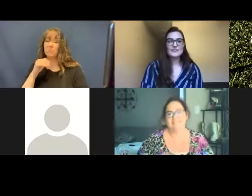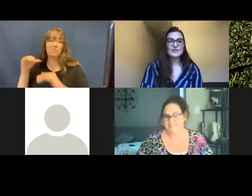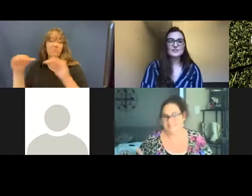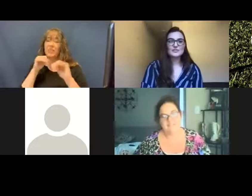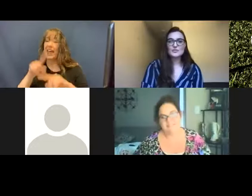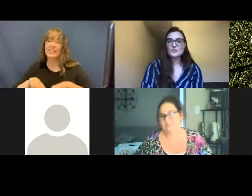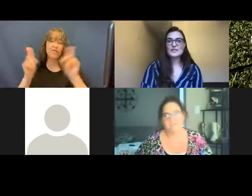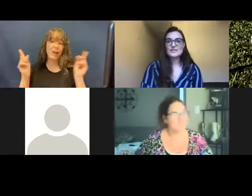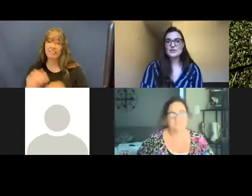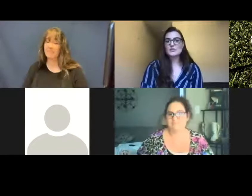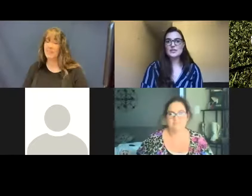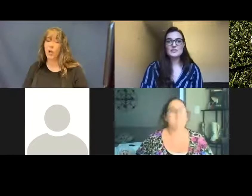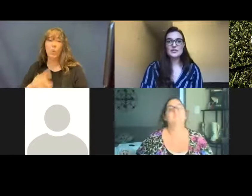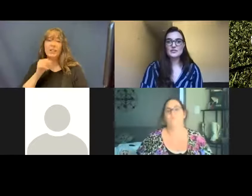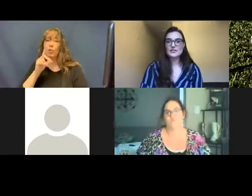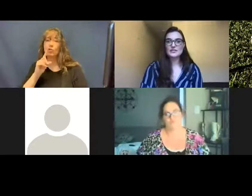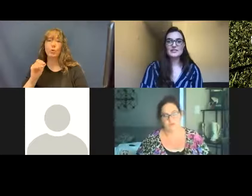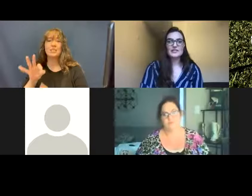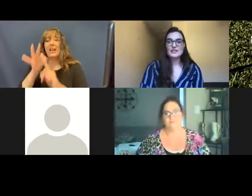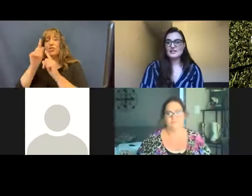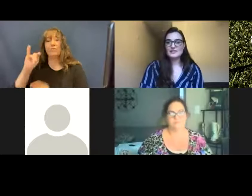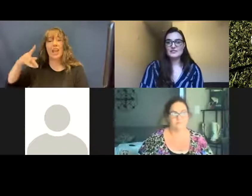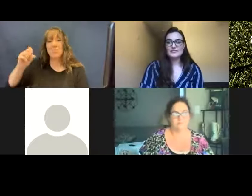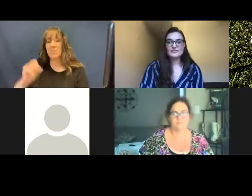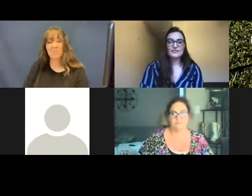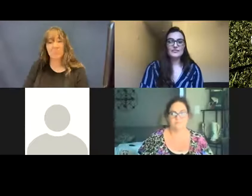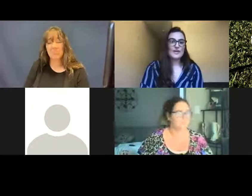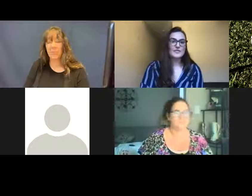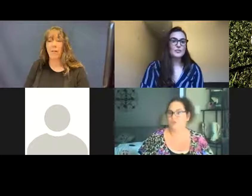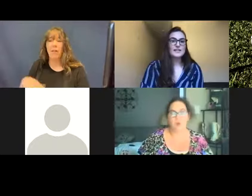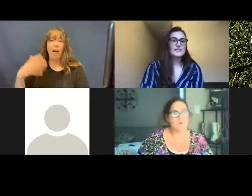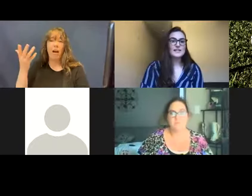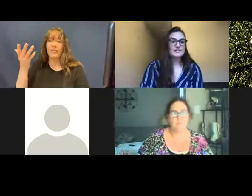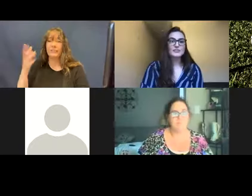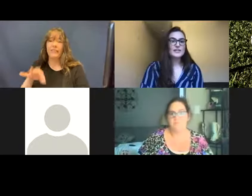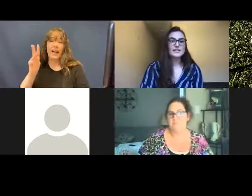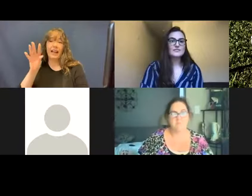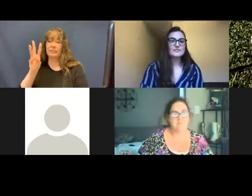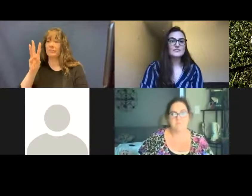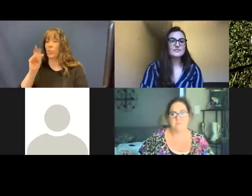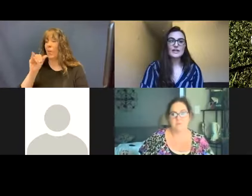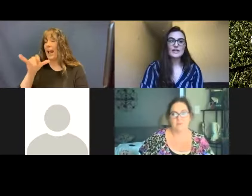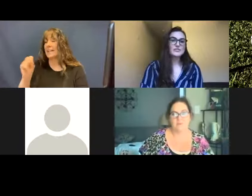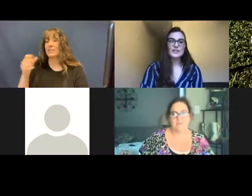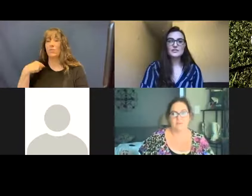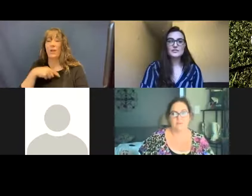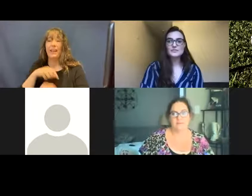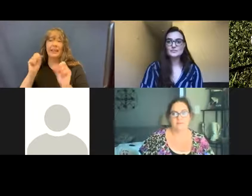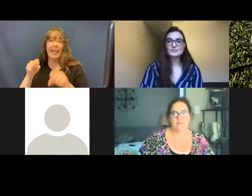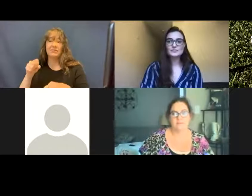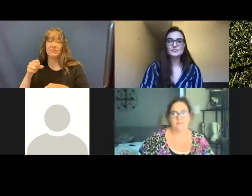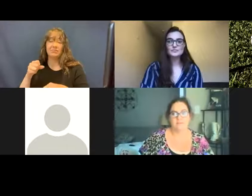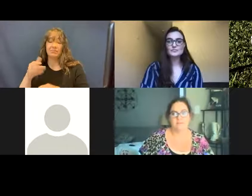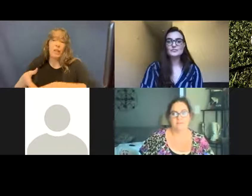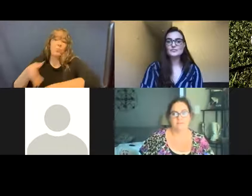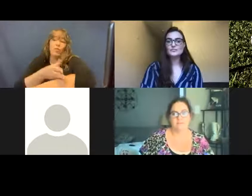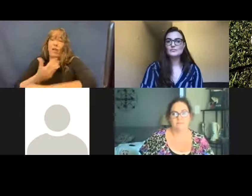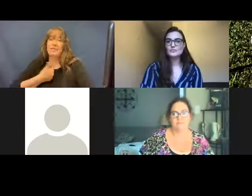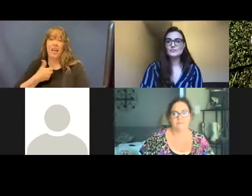don't do any special tips other than find ways that we can better ourselves.